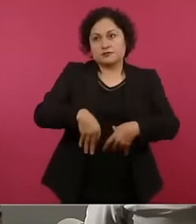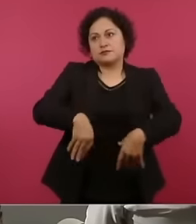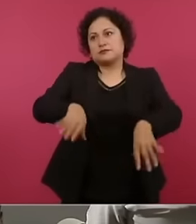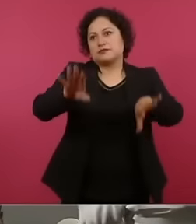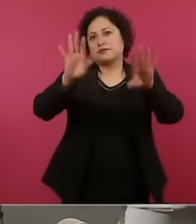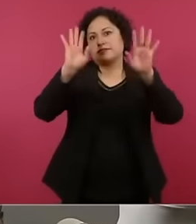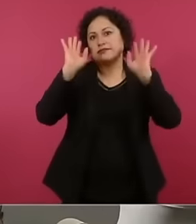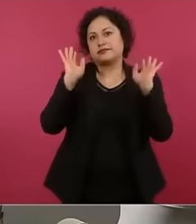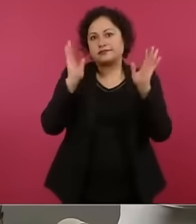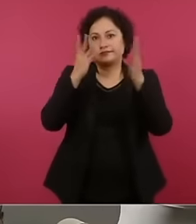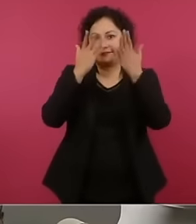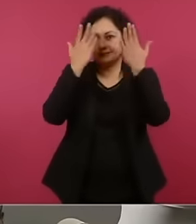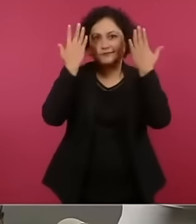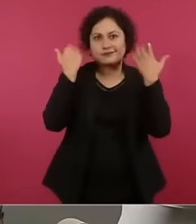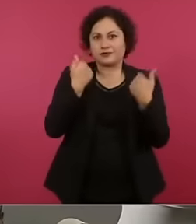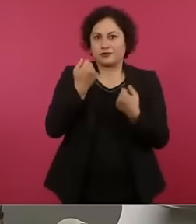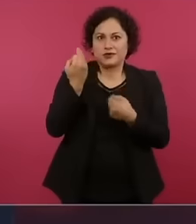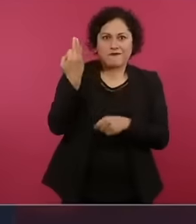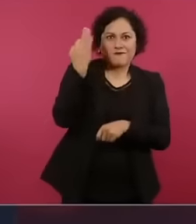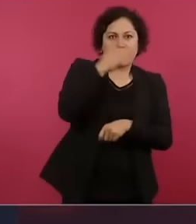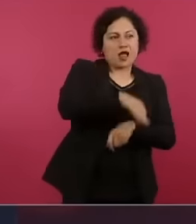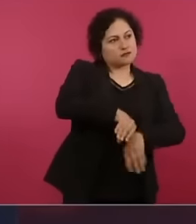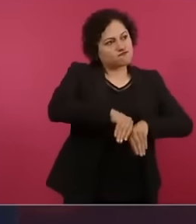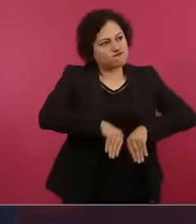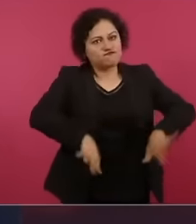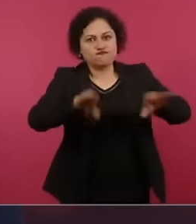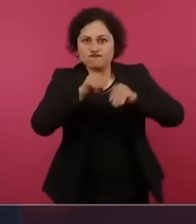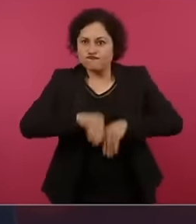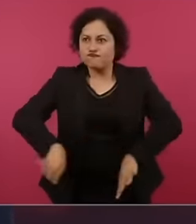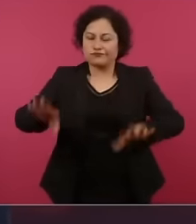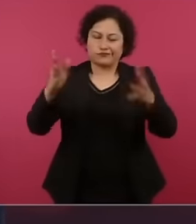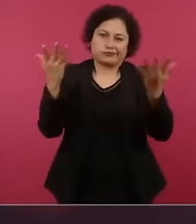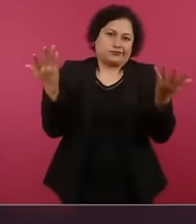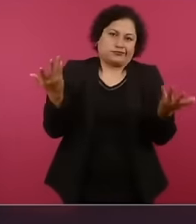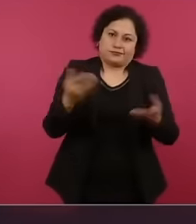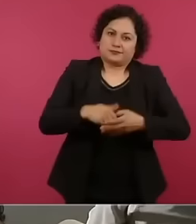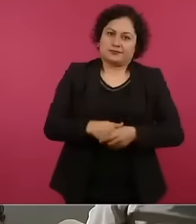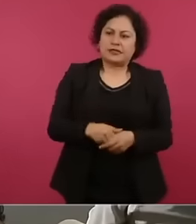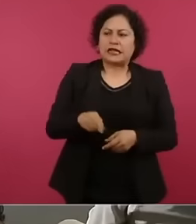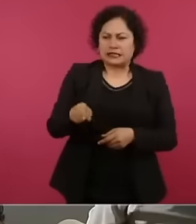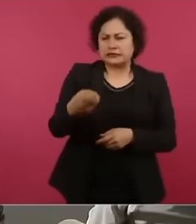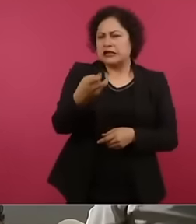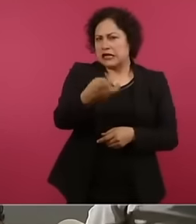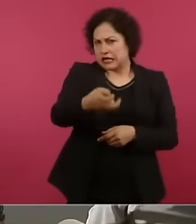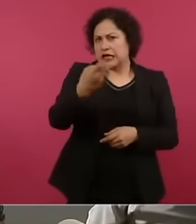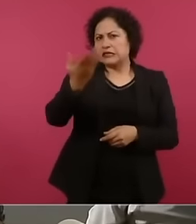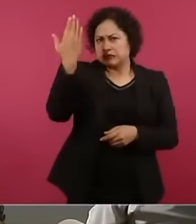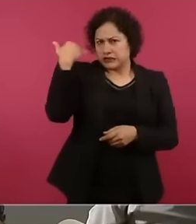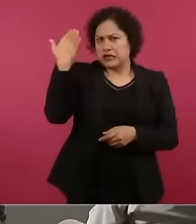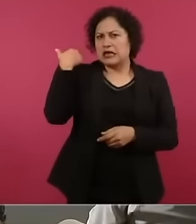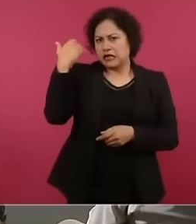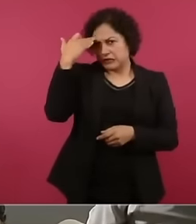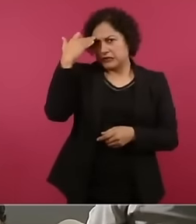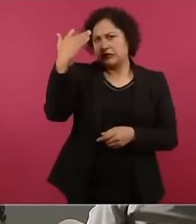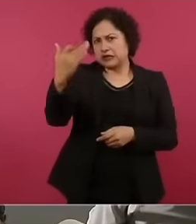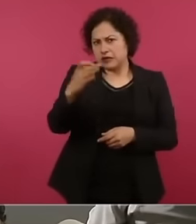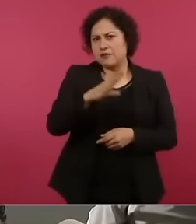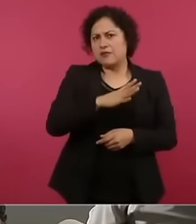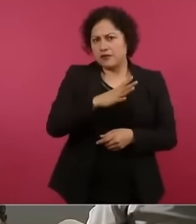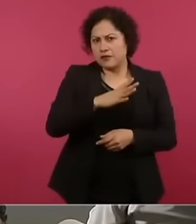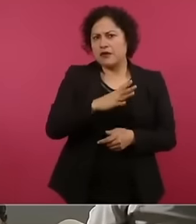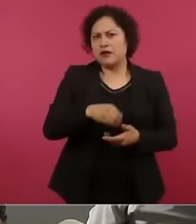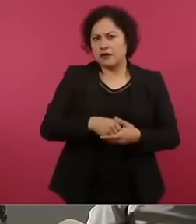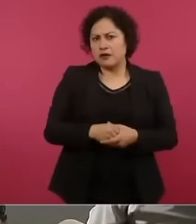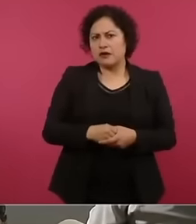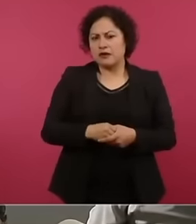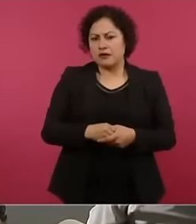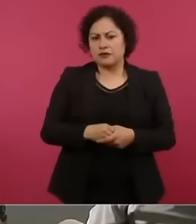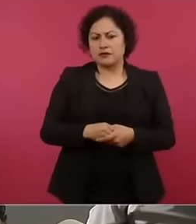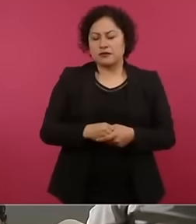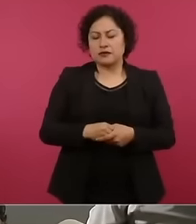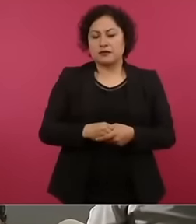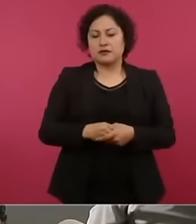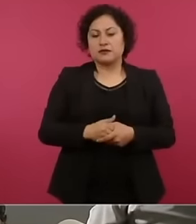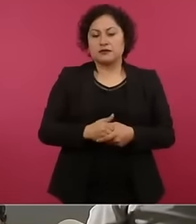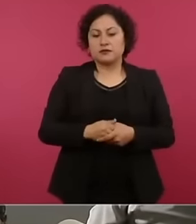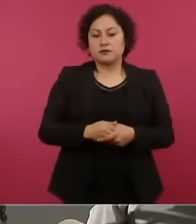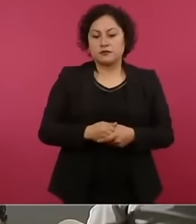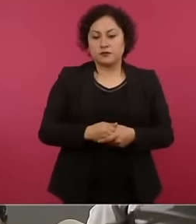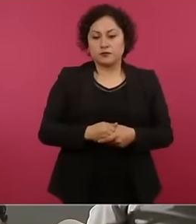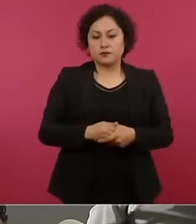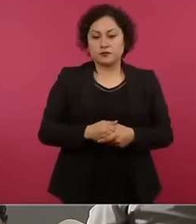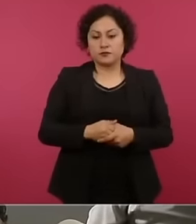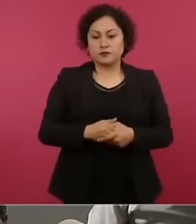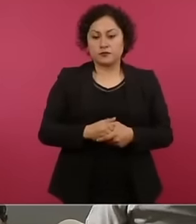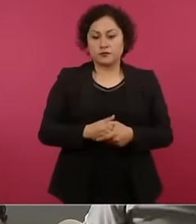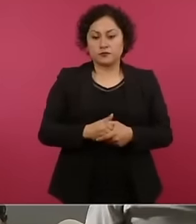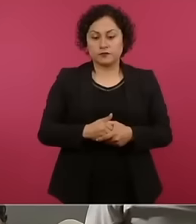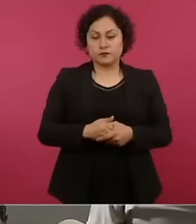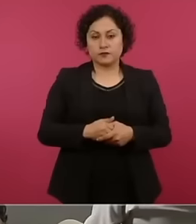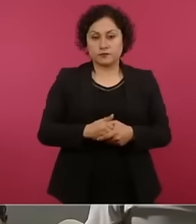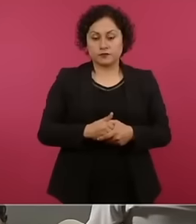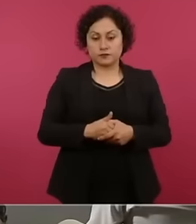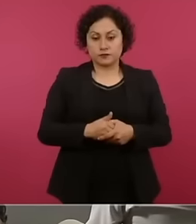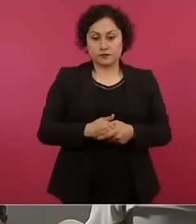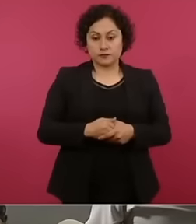to come out, yes, he already has time, but let's see. It comes back but look, look three times a week.